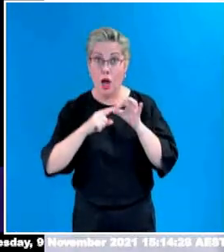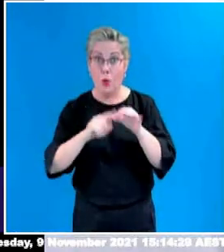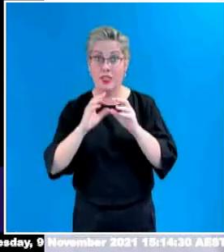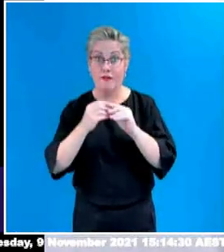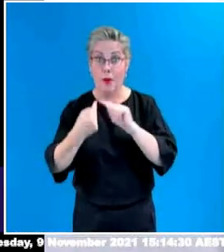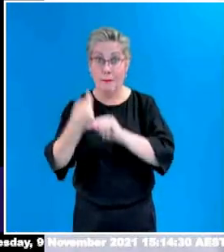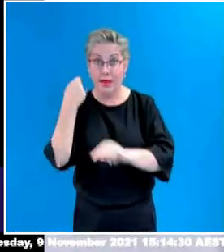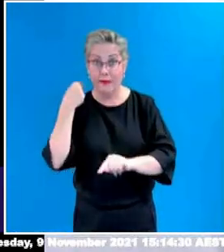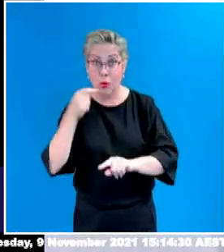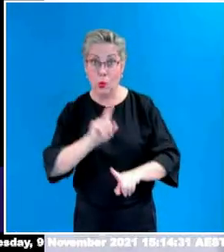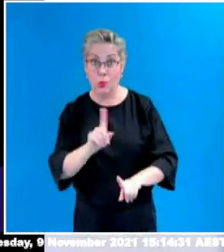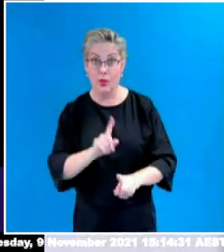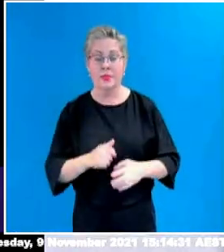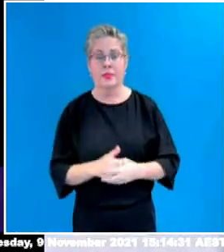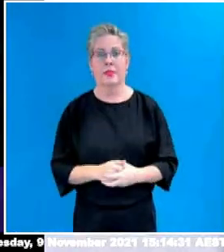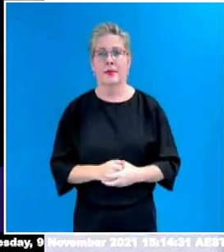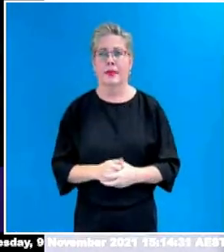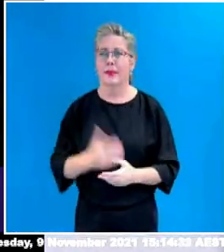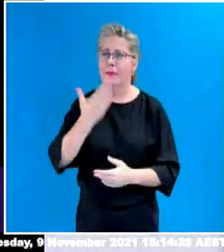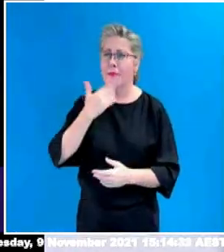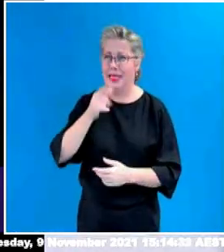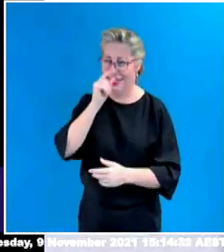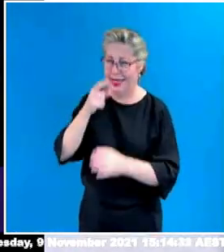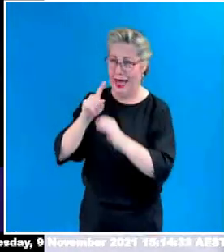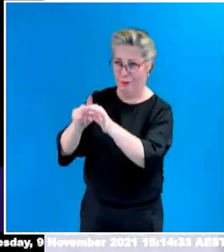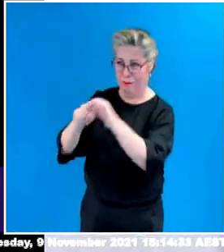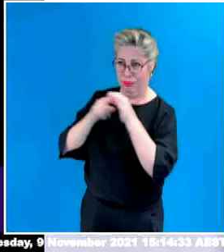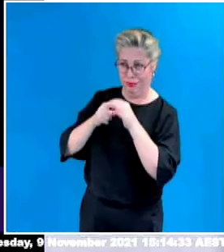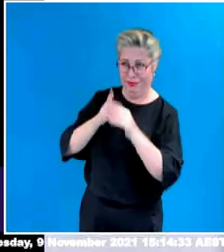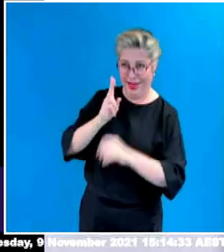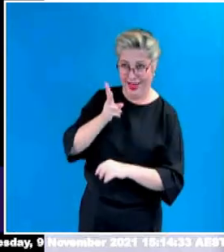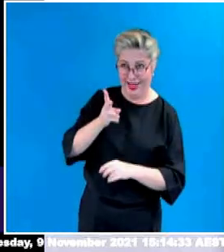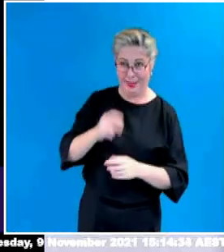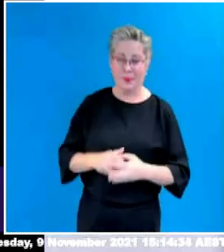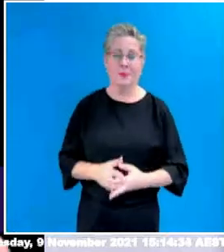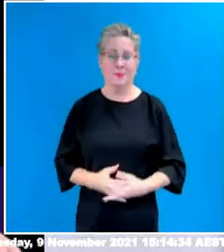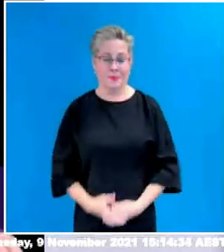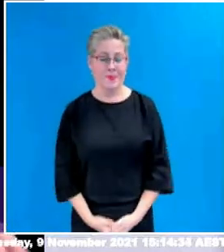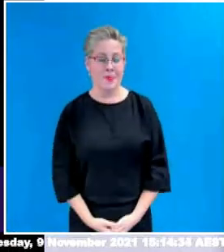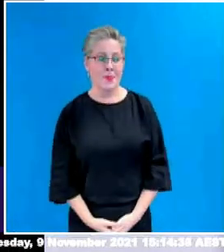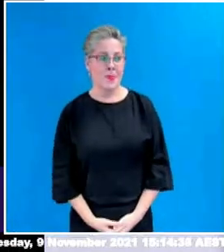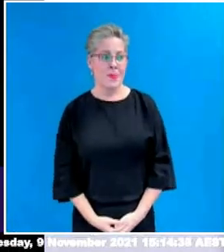I think it would be good to have it repeated, just so I'm clear. I will ask Ms Eastman to do that.